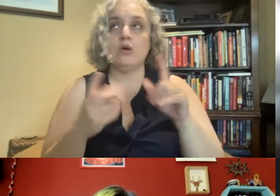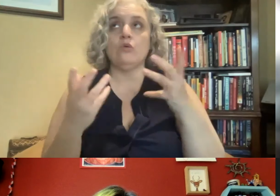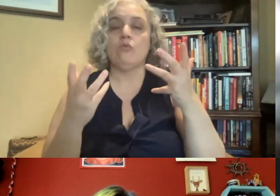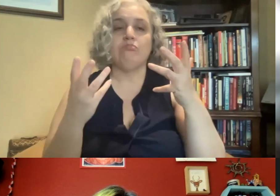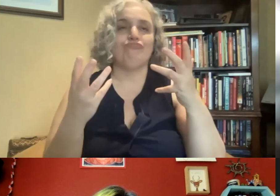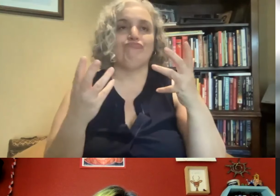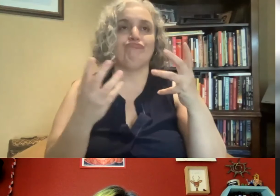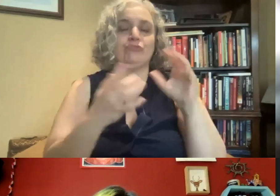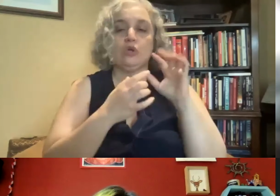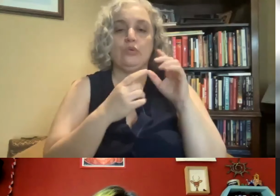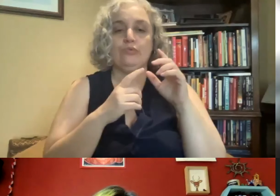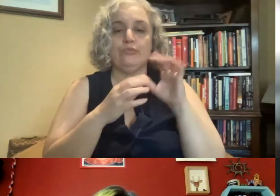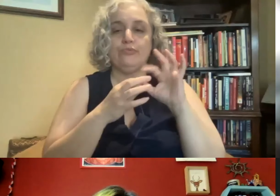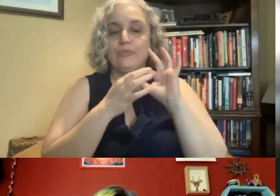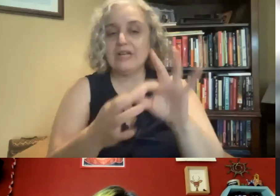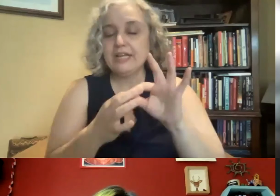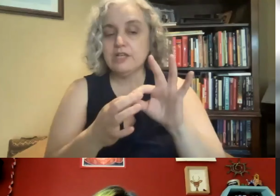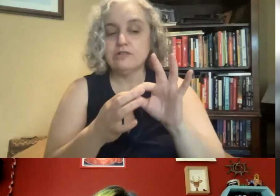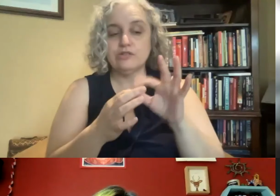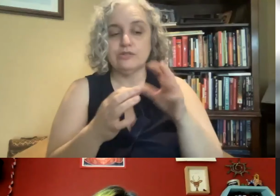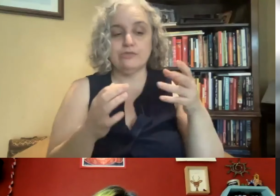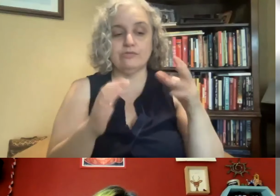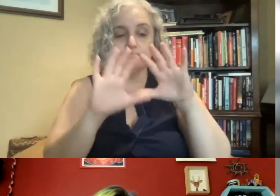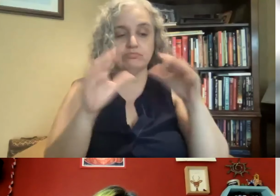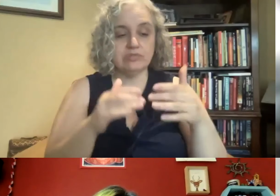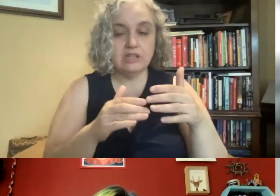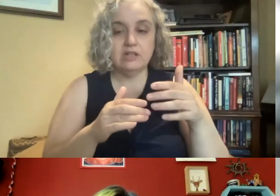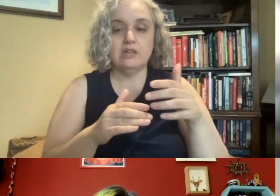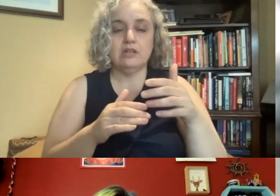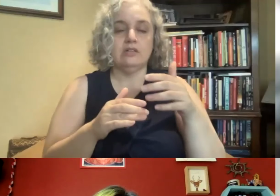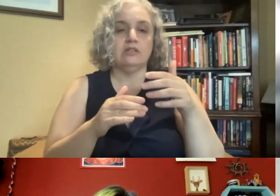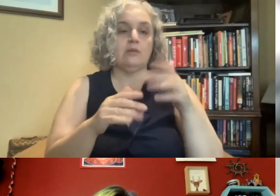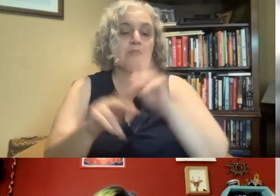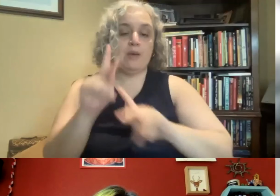respect to pattern recognition and clusters, people with disabilities are